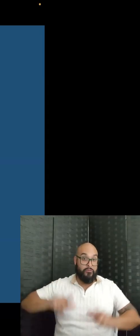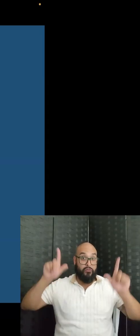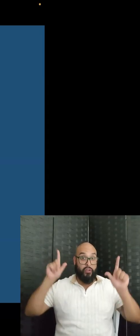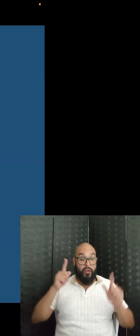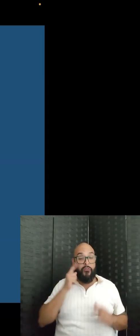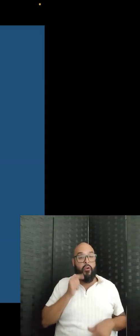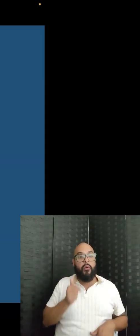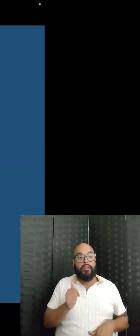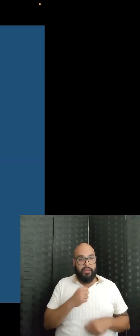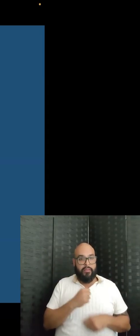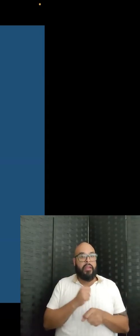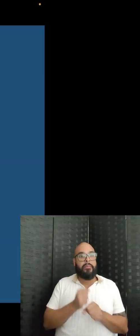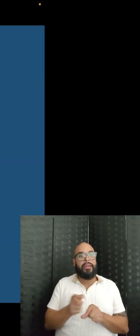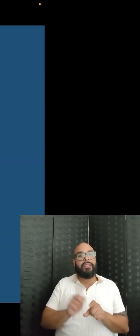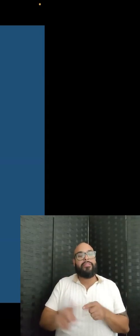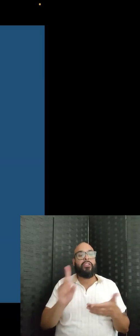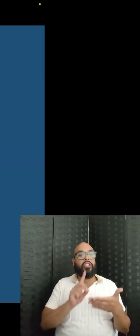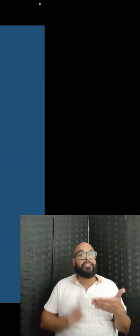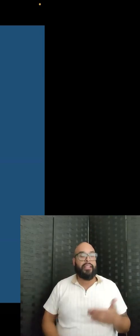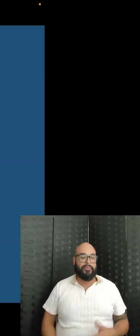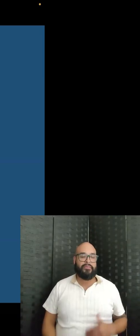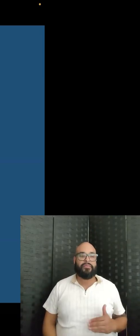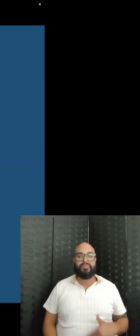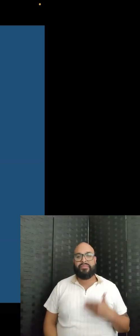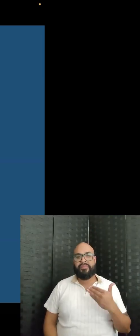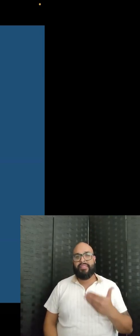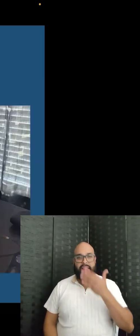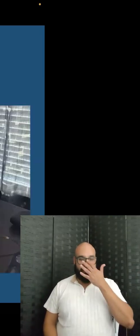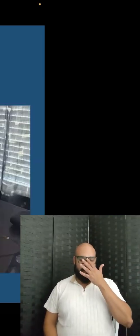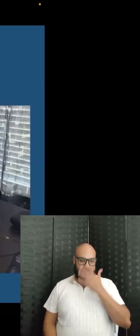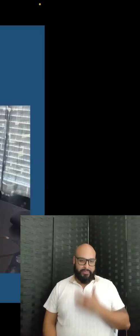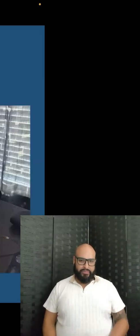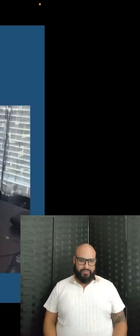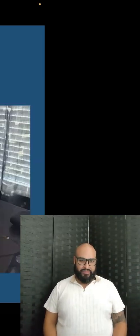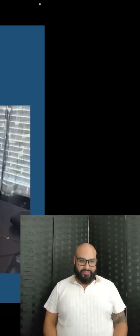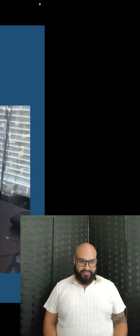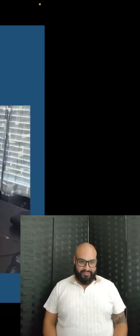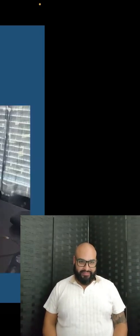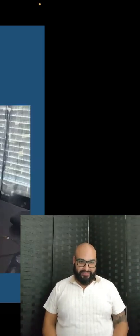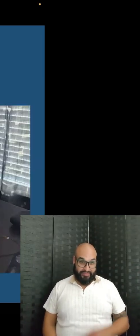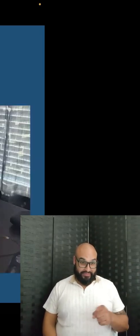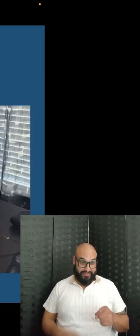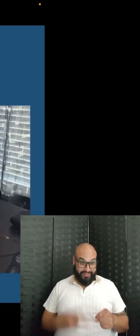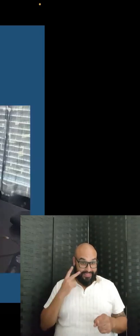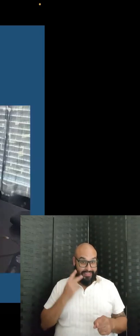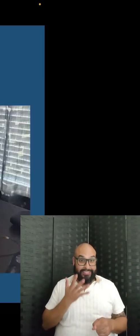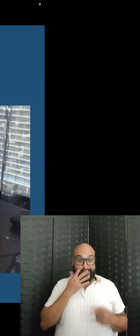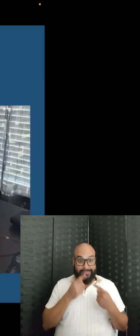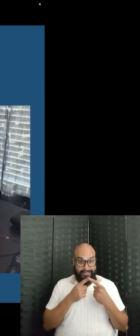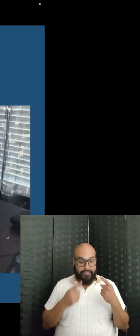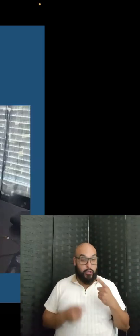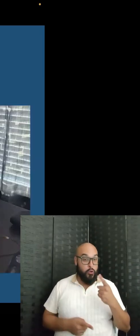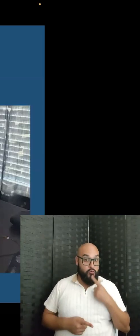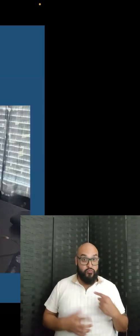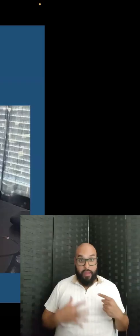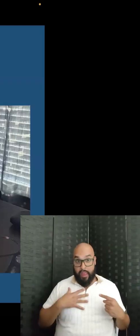And the next slide shows, and you can see the color contrast there, the red and white, and why that would be important to consider as well for students.